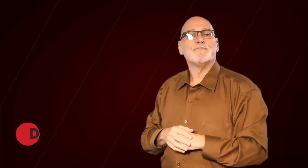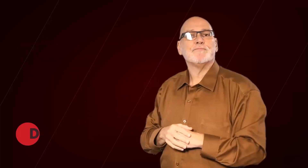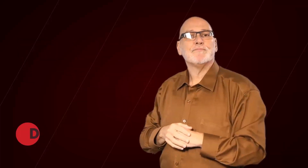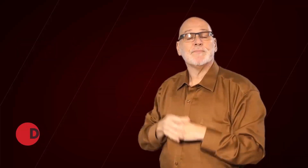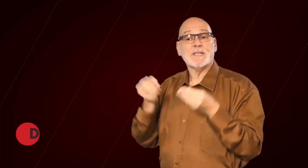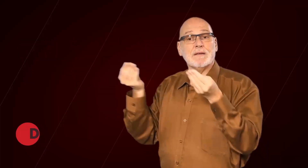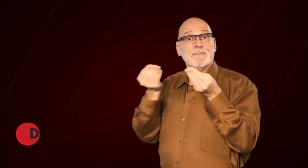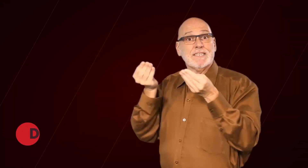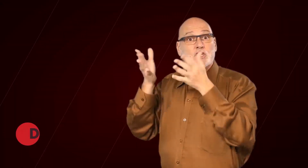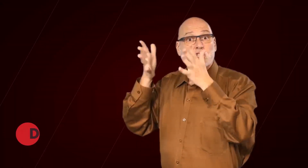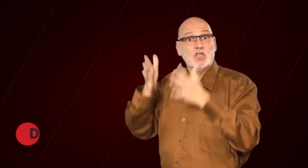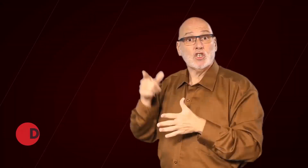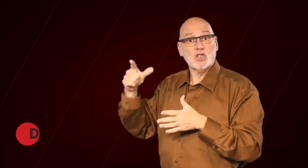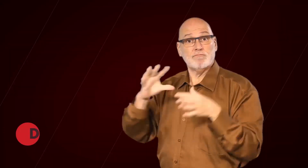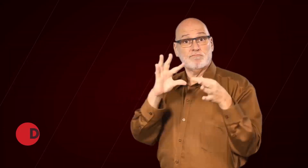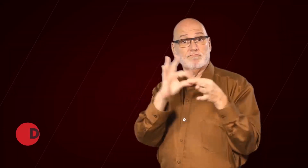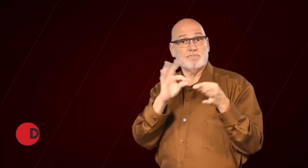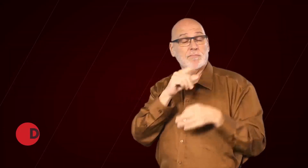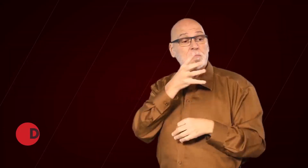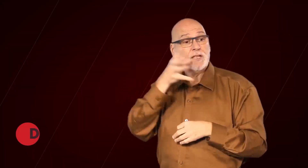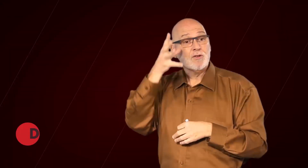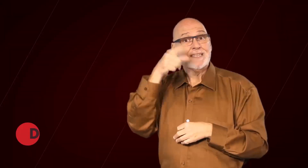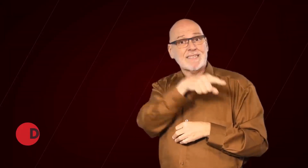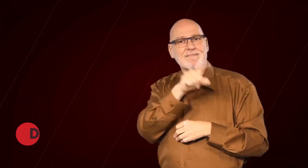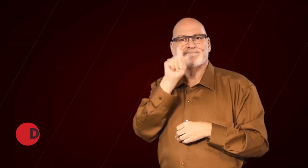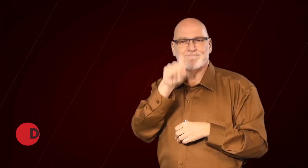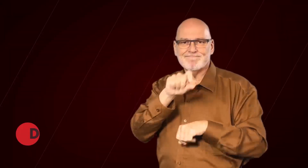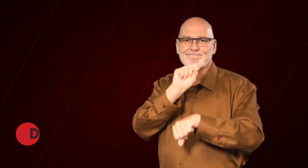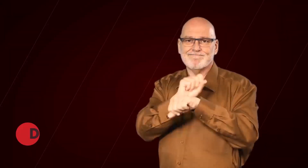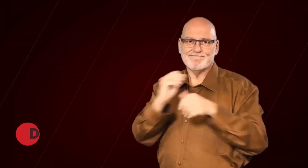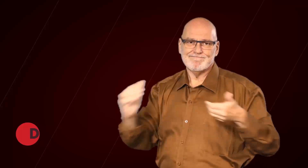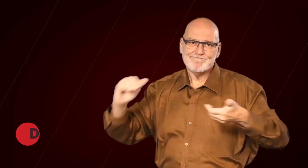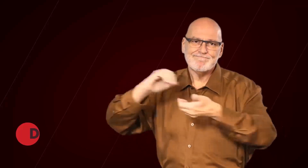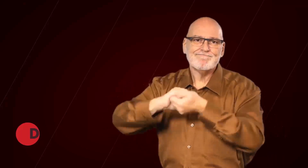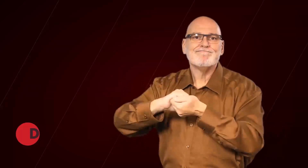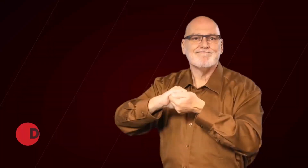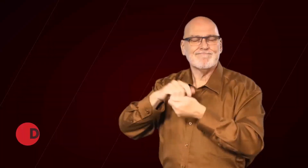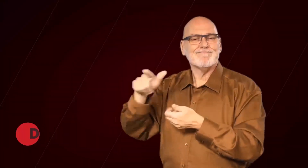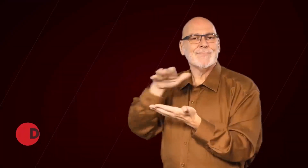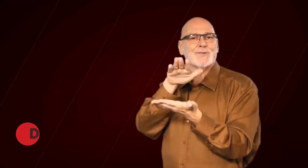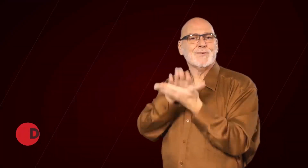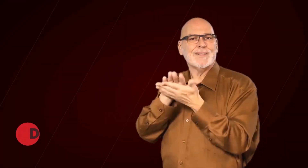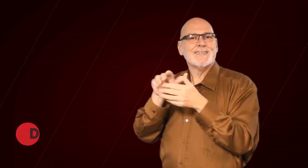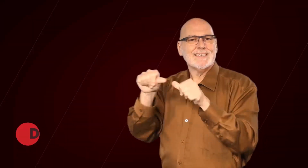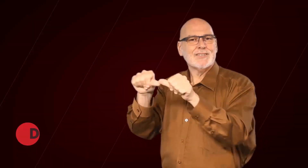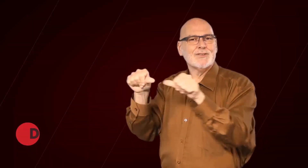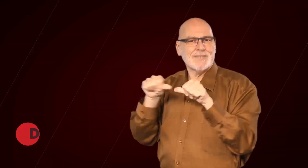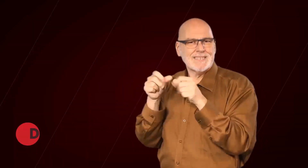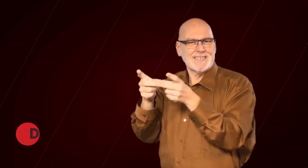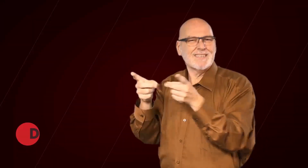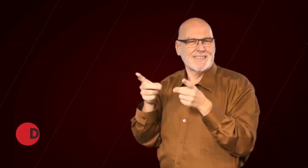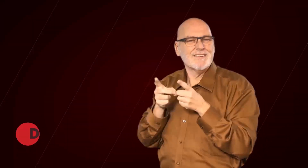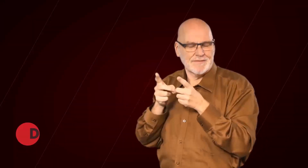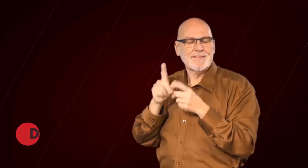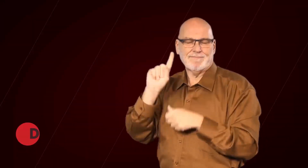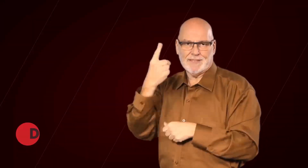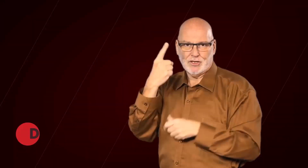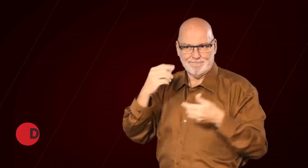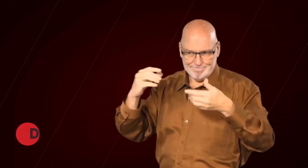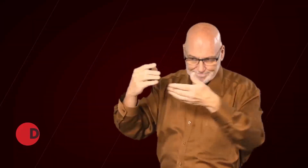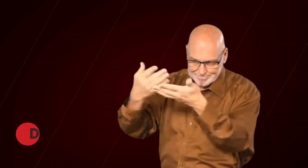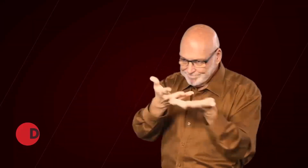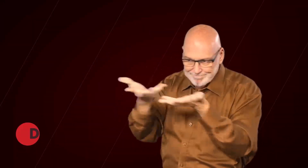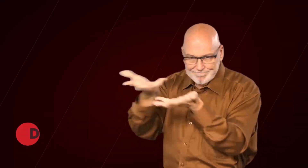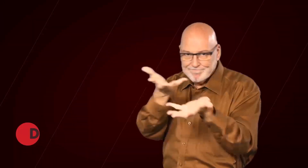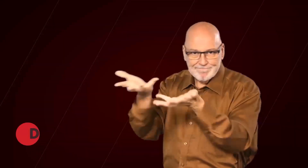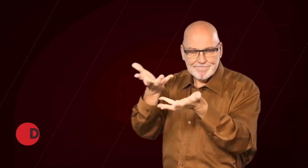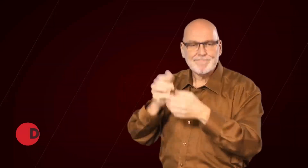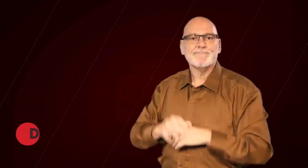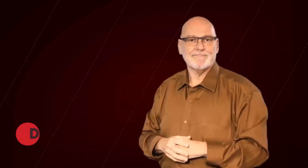The mediator stated that the parents need to work with the School District first.